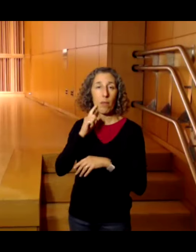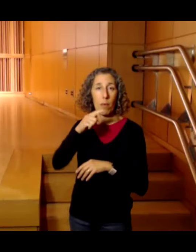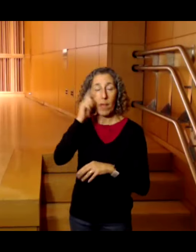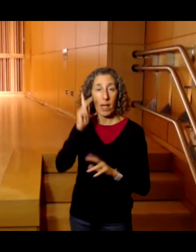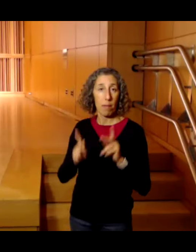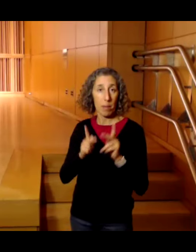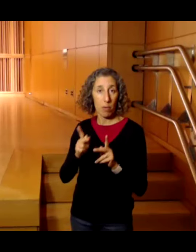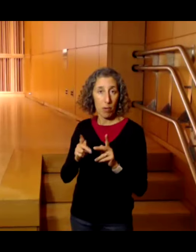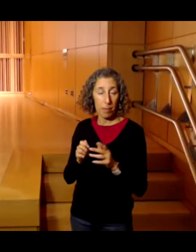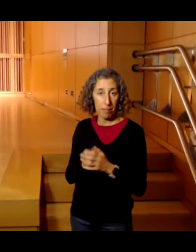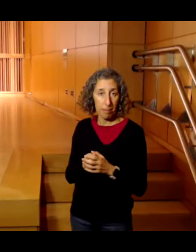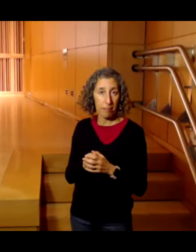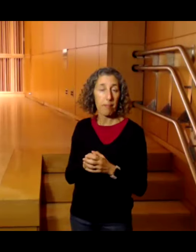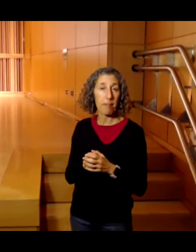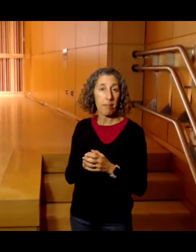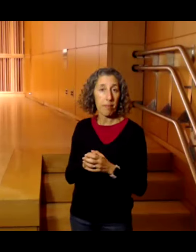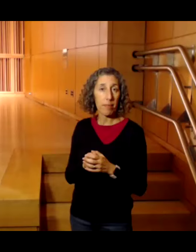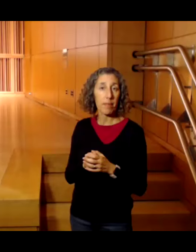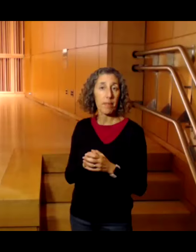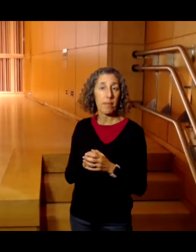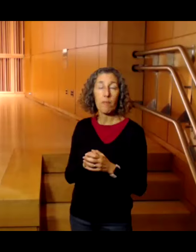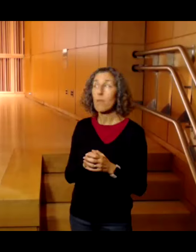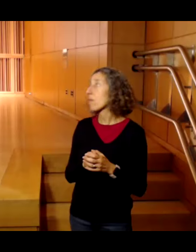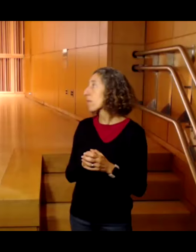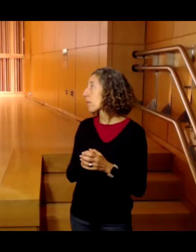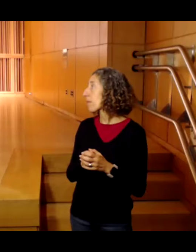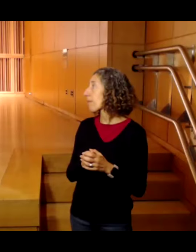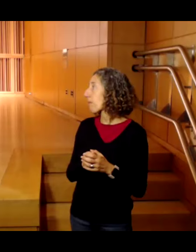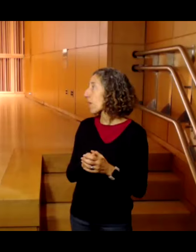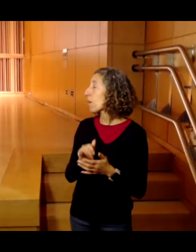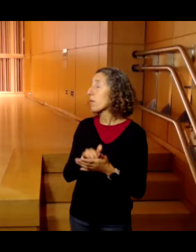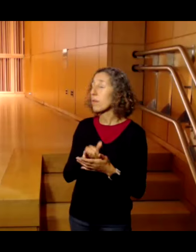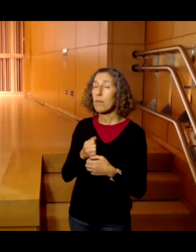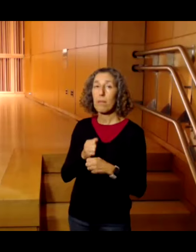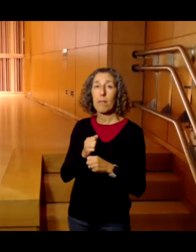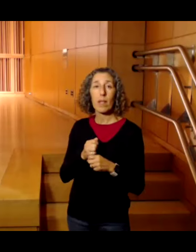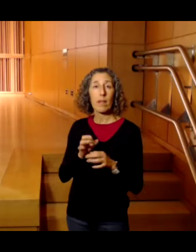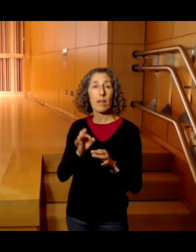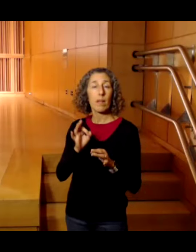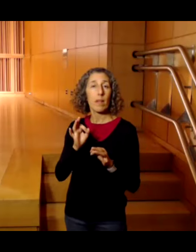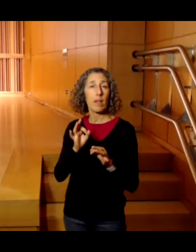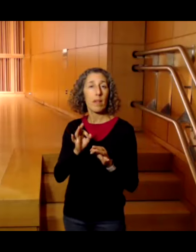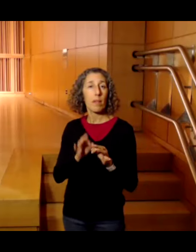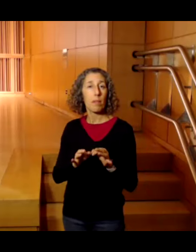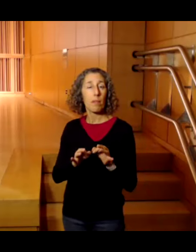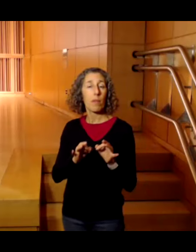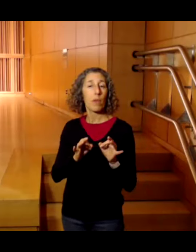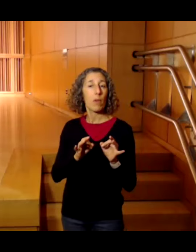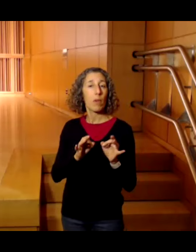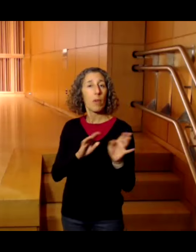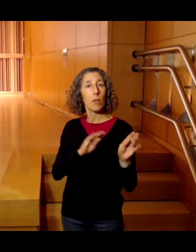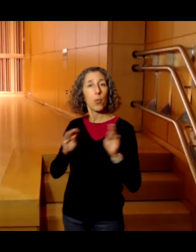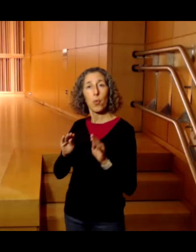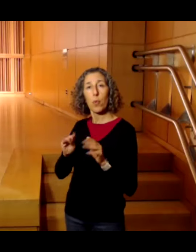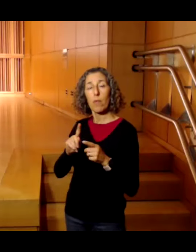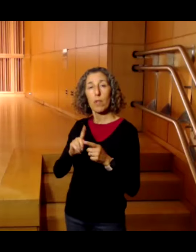oppression, certainly for a book published in 1999, to make this important conceptual maneuver towards theorizing black interior life.